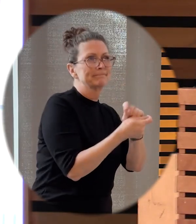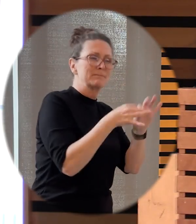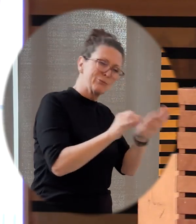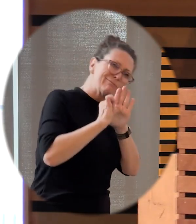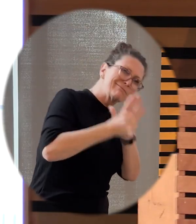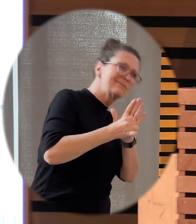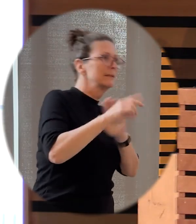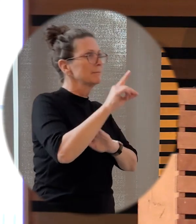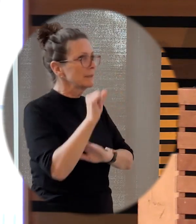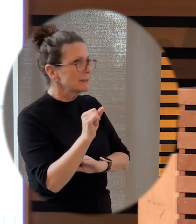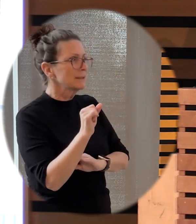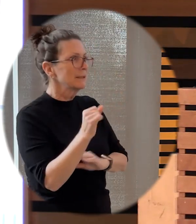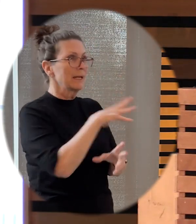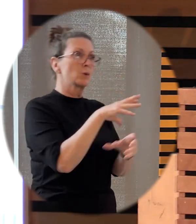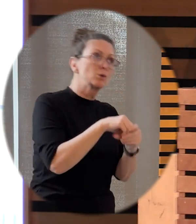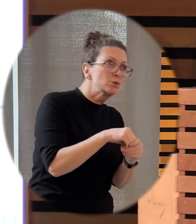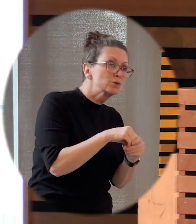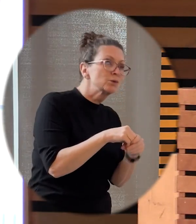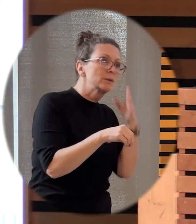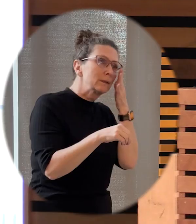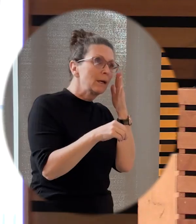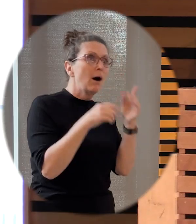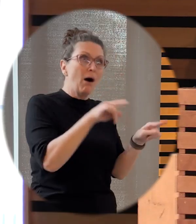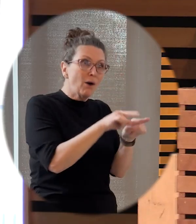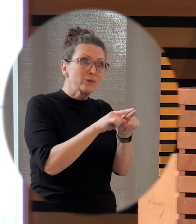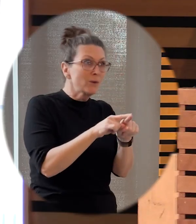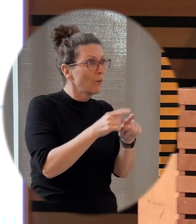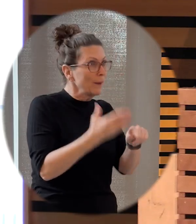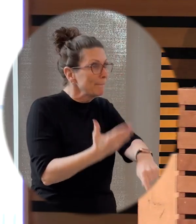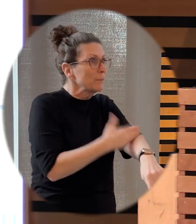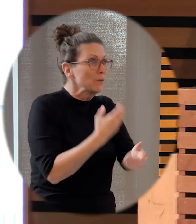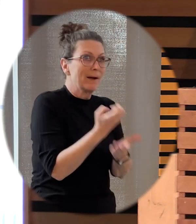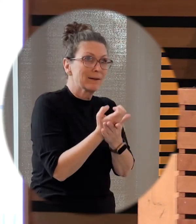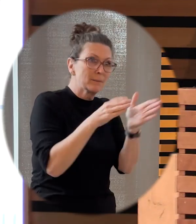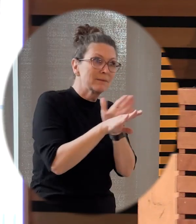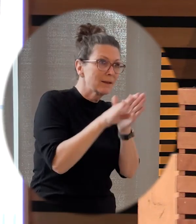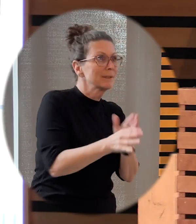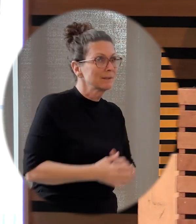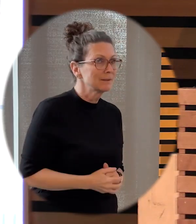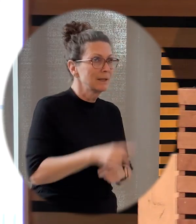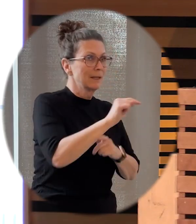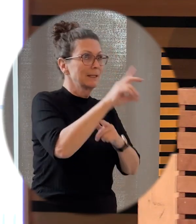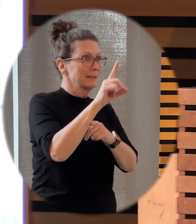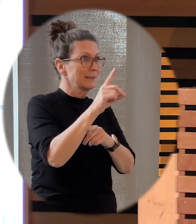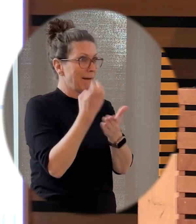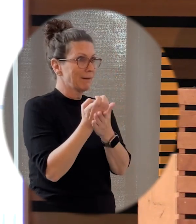highlight that disability inclusion fuels economic development. According to the TD economics report,